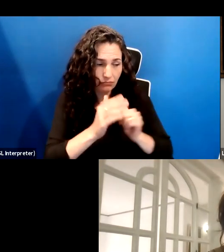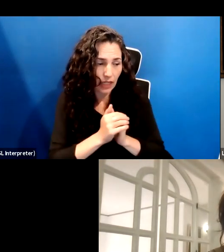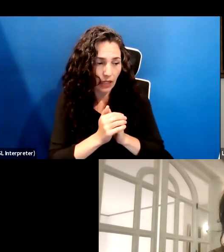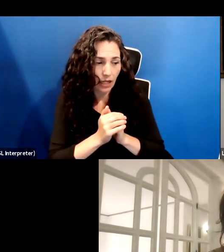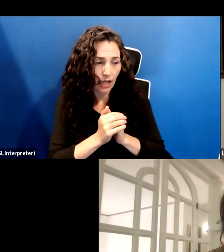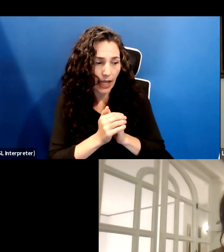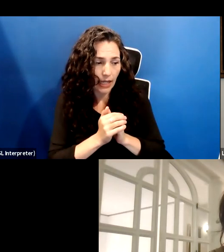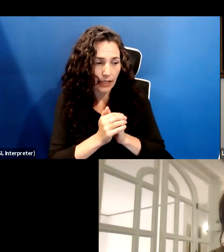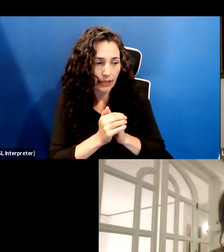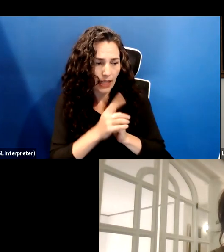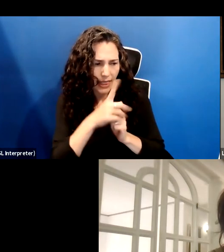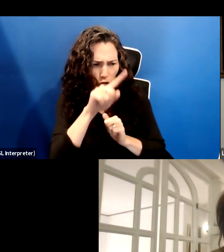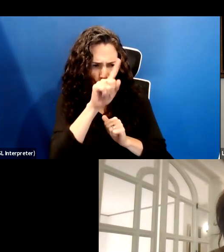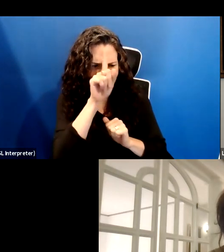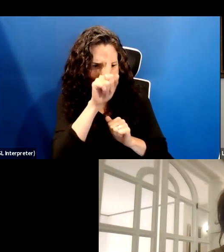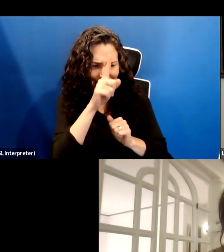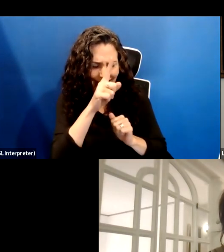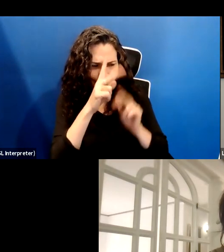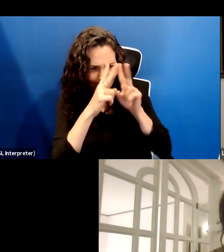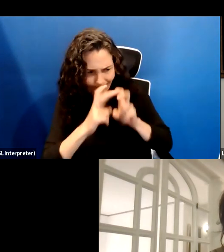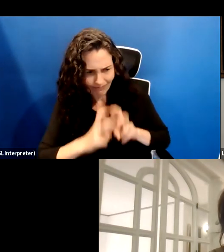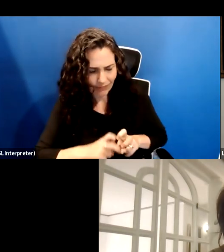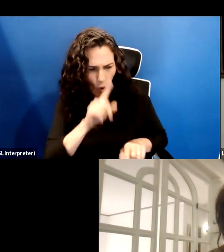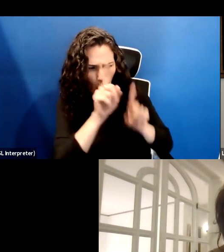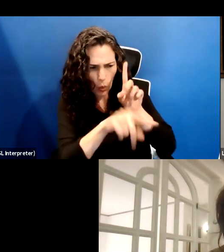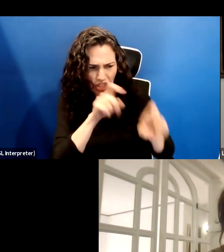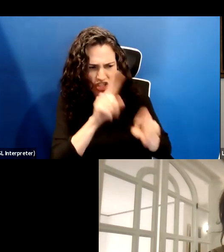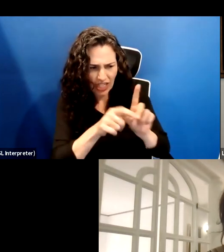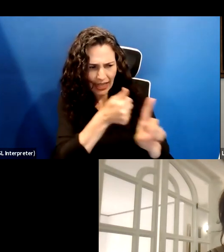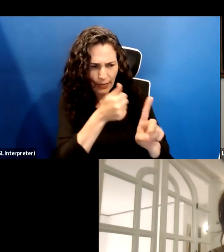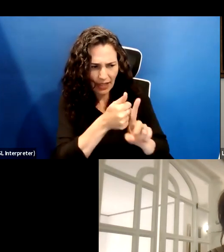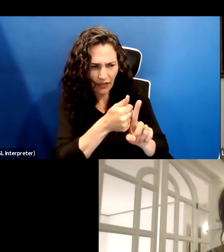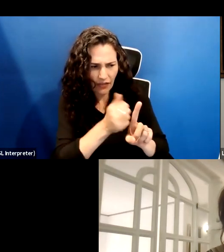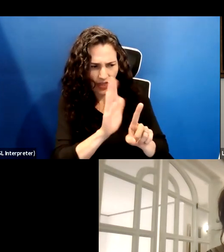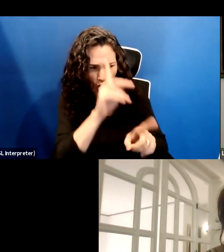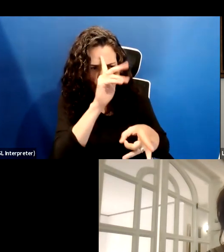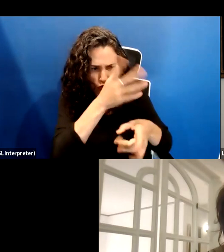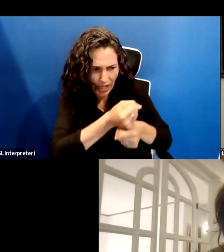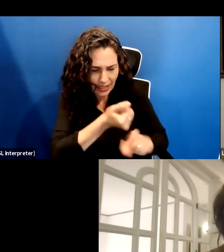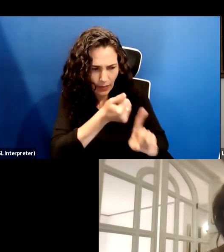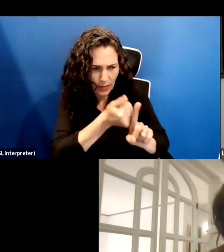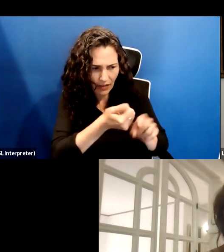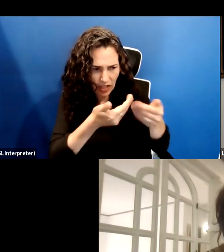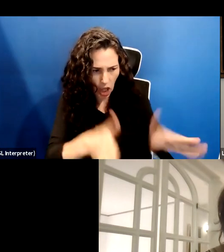and have lost trust in themselves, and lost trust in their ability to make good decisions.